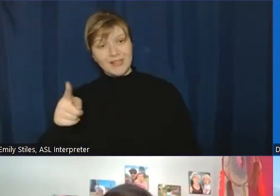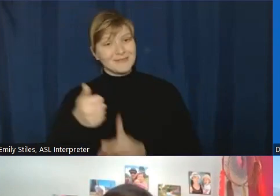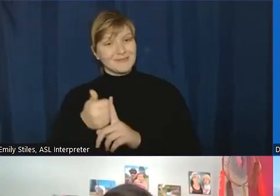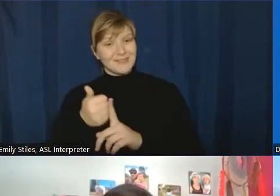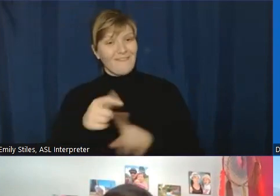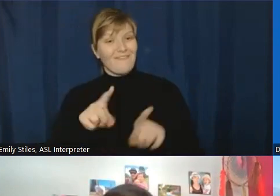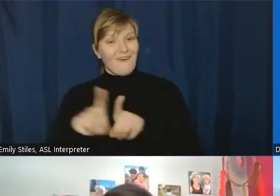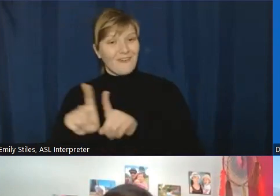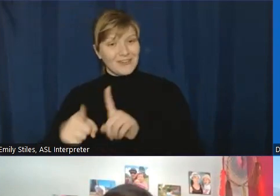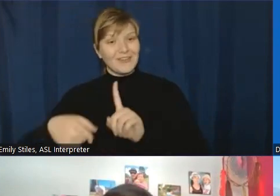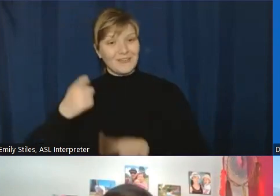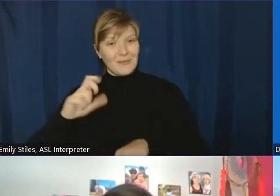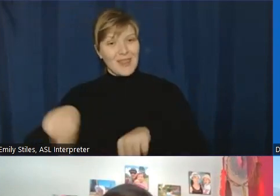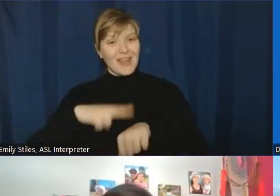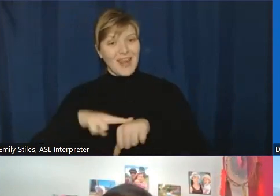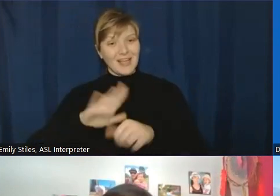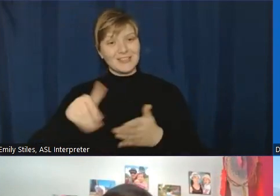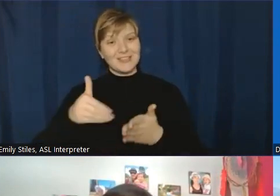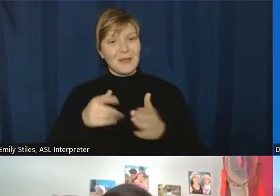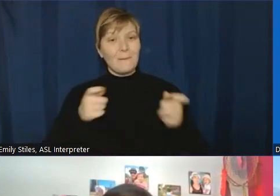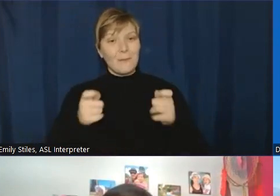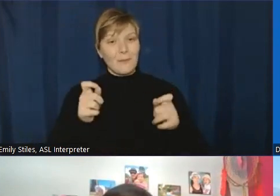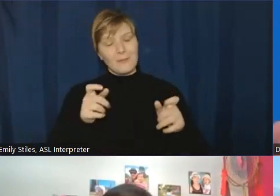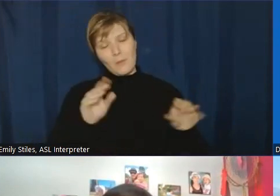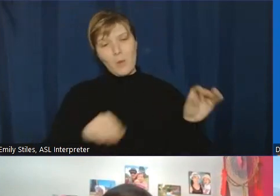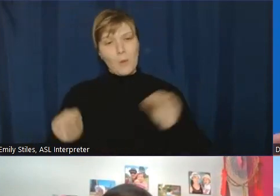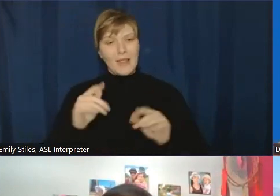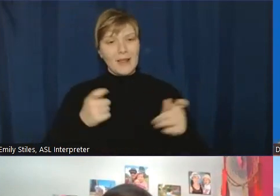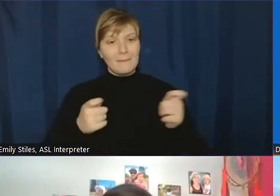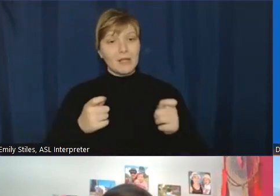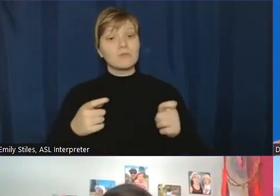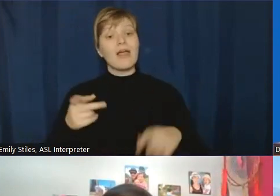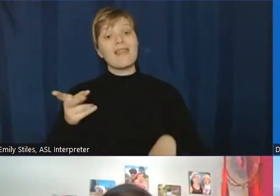and I saw you in the chat so thank you Bill. They do one on one intensive technical assistance and